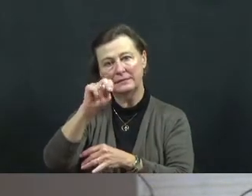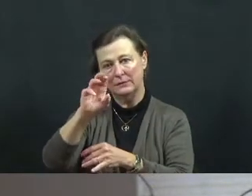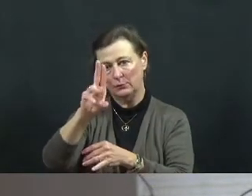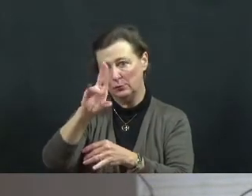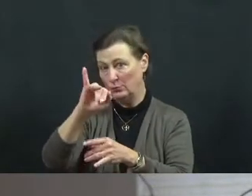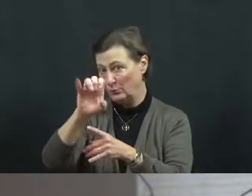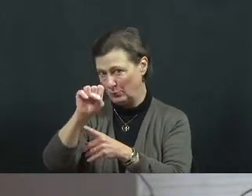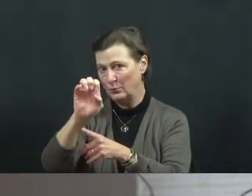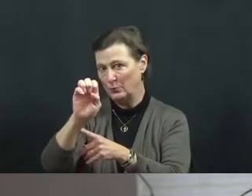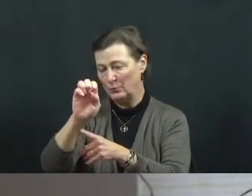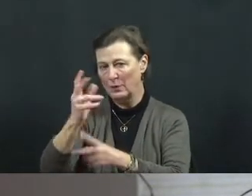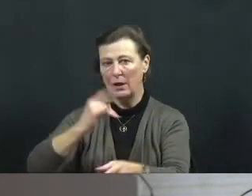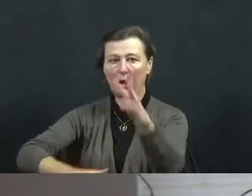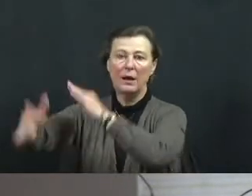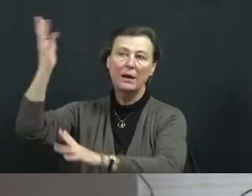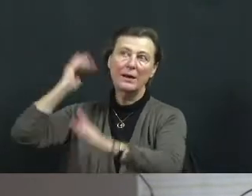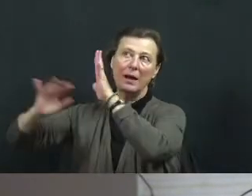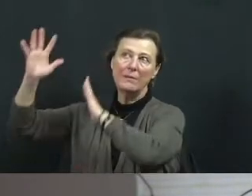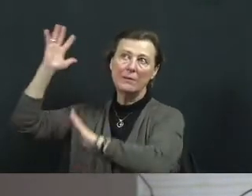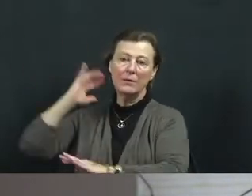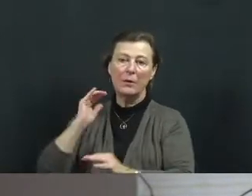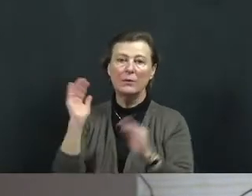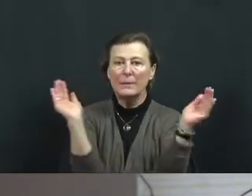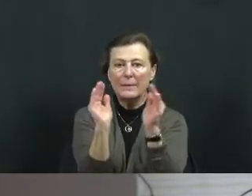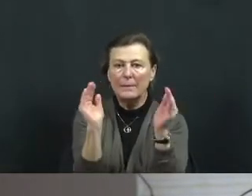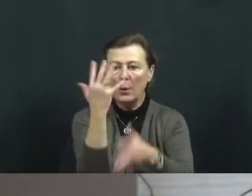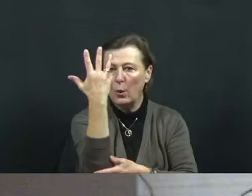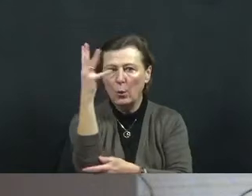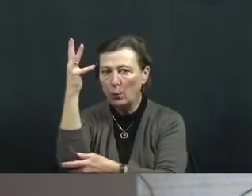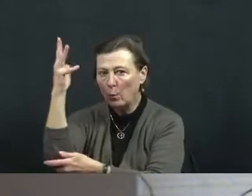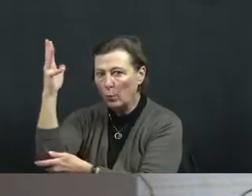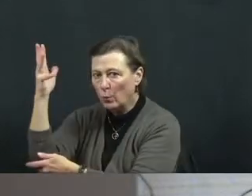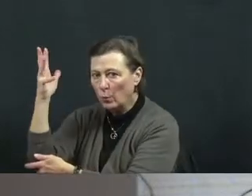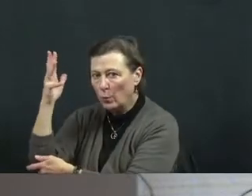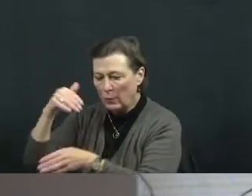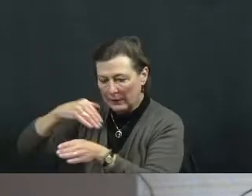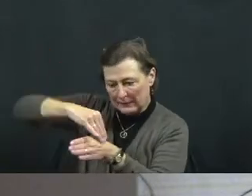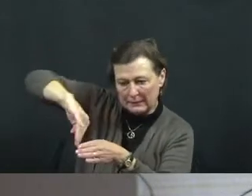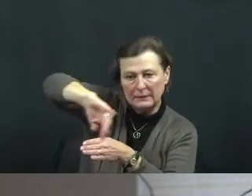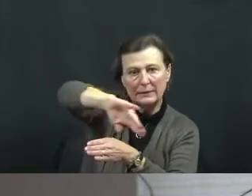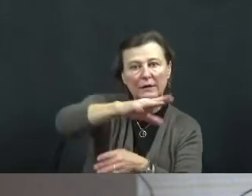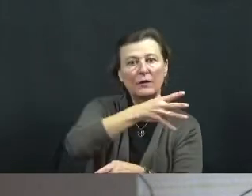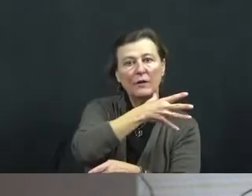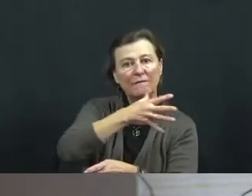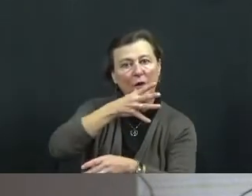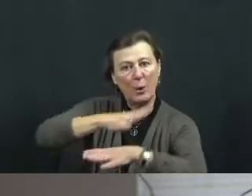Once upon a time, there was a little wood on the edge of a farmer's field.